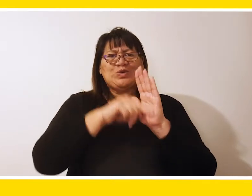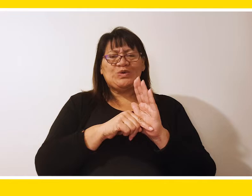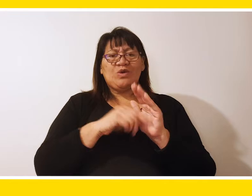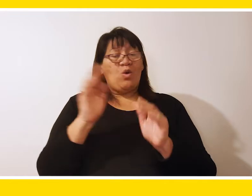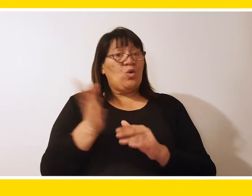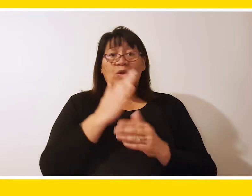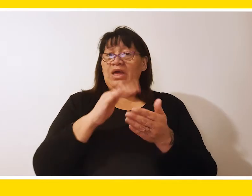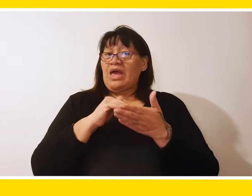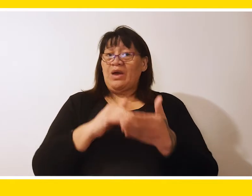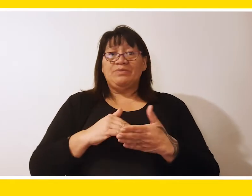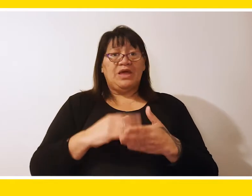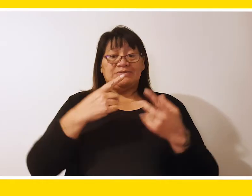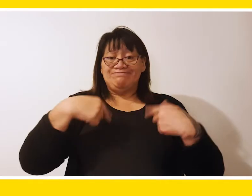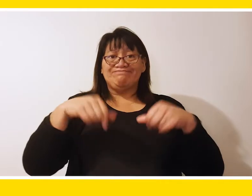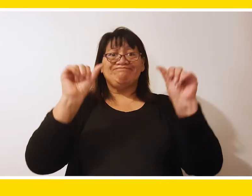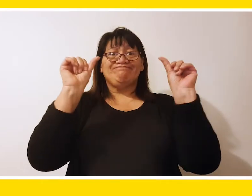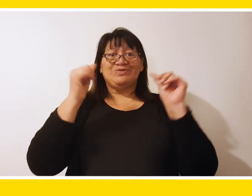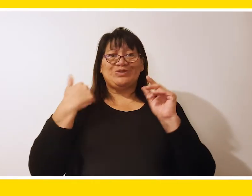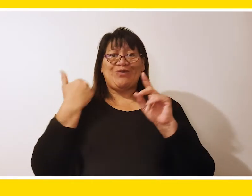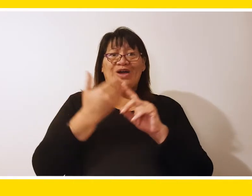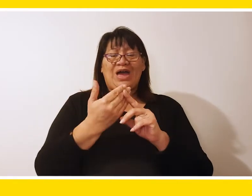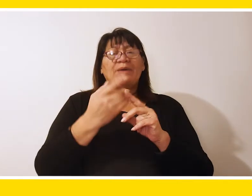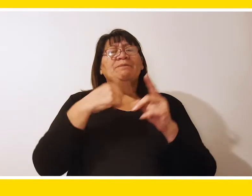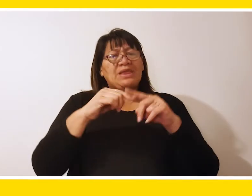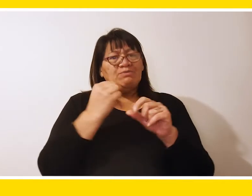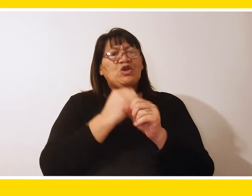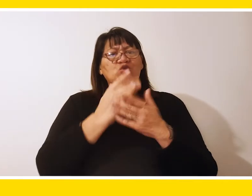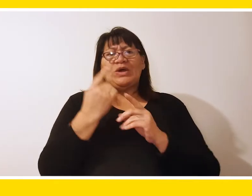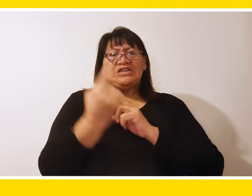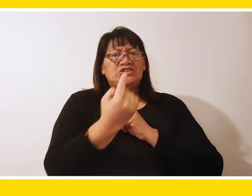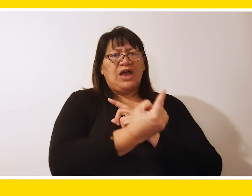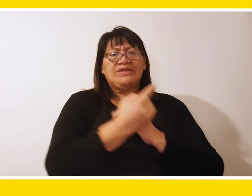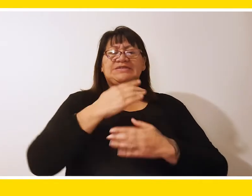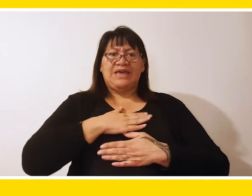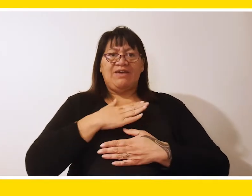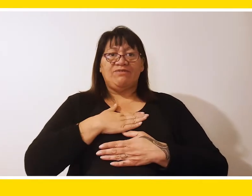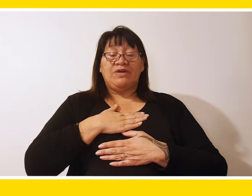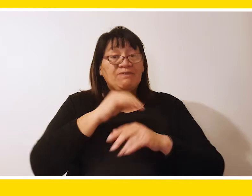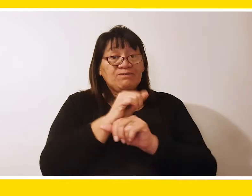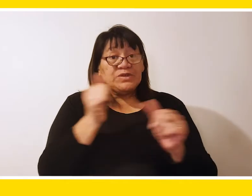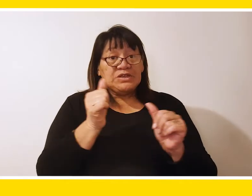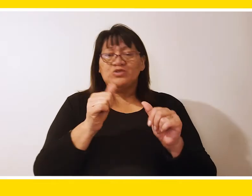of this helped us get this far, and we kept each other safe. We're not done yet,